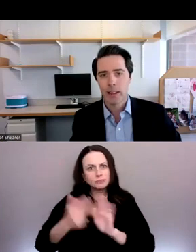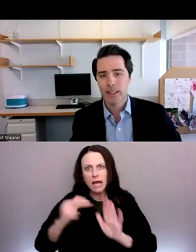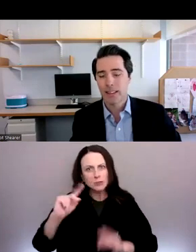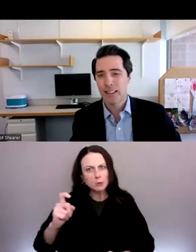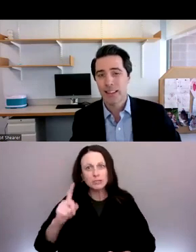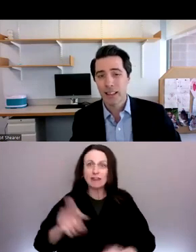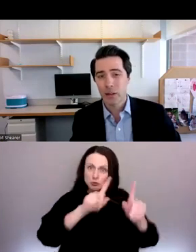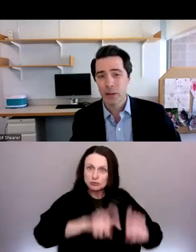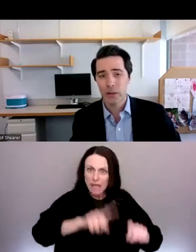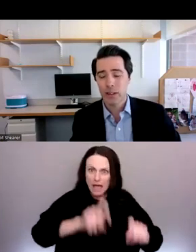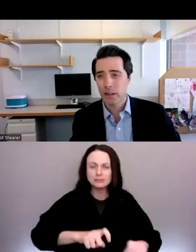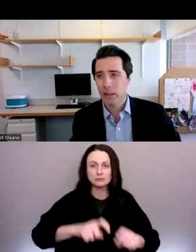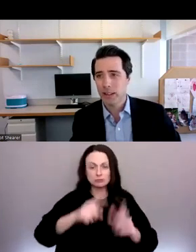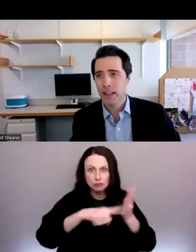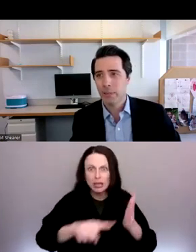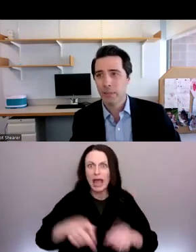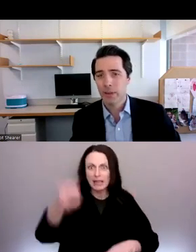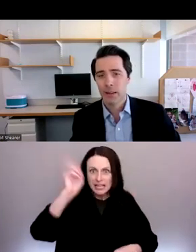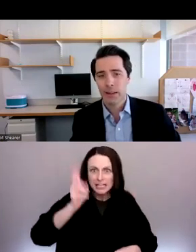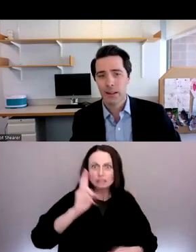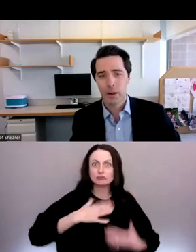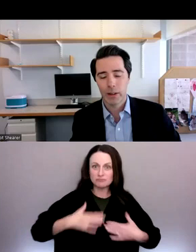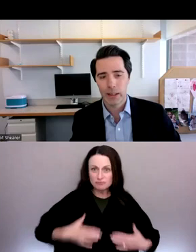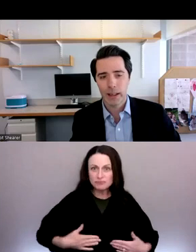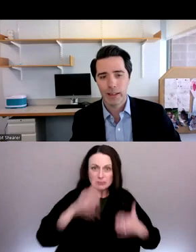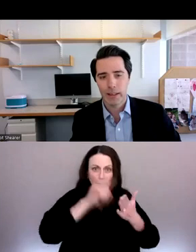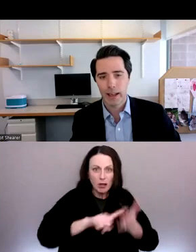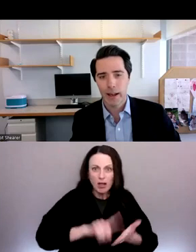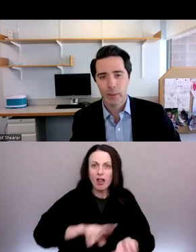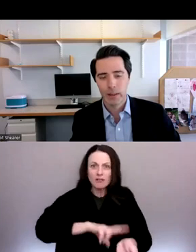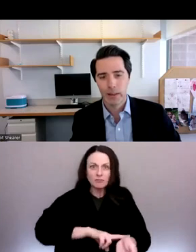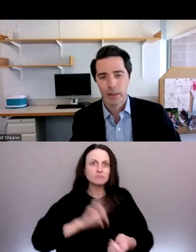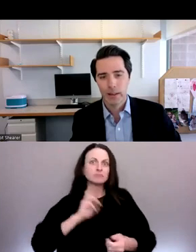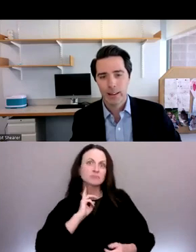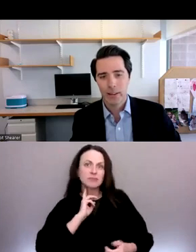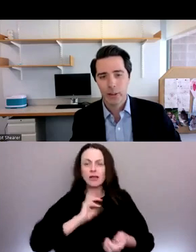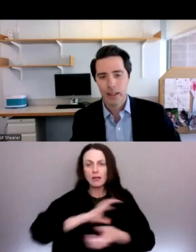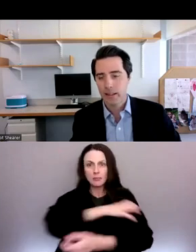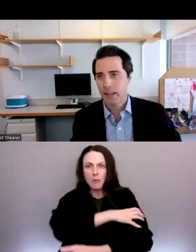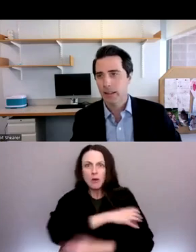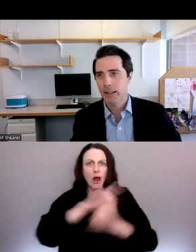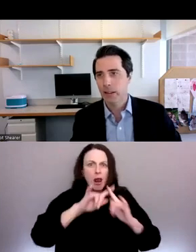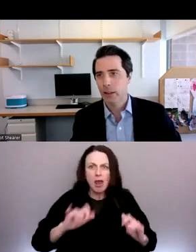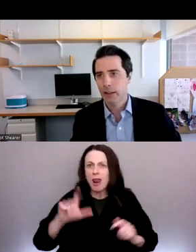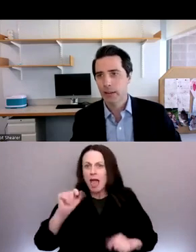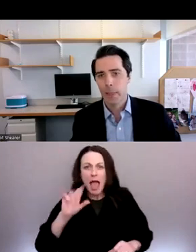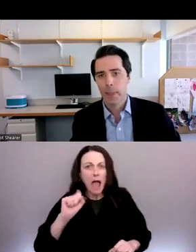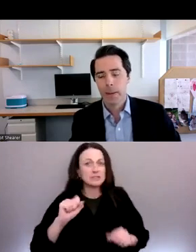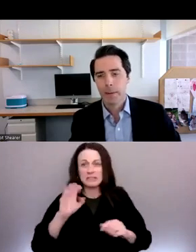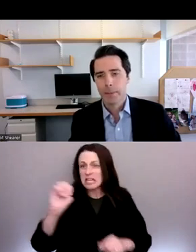things like taking a history physical exam getting Vital Signs and labs and